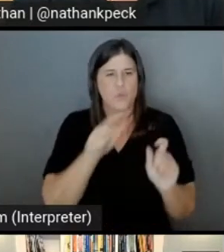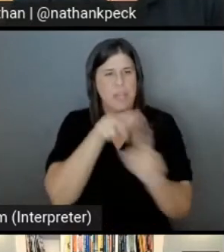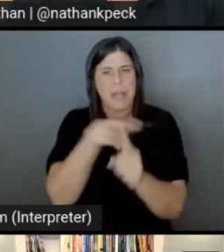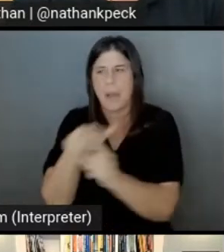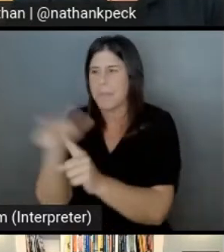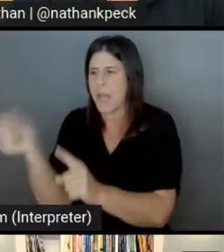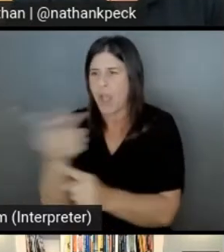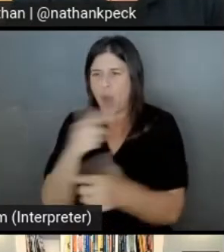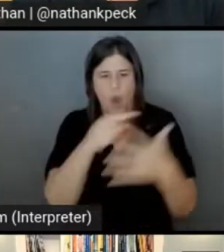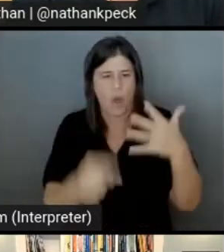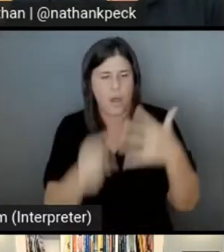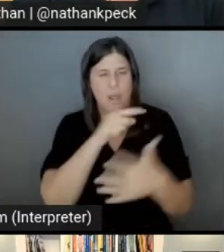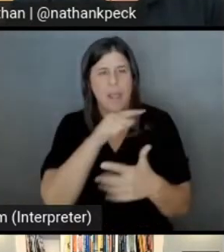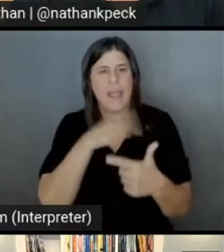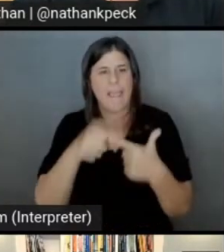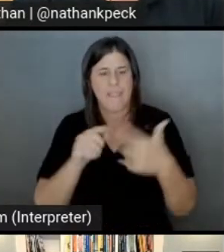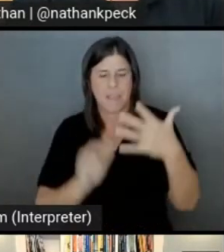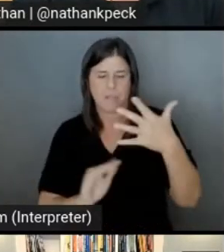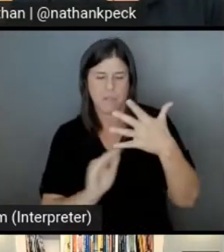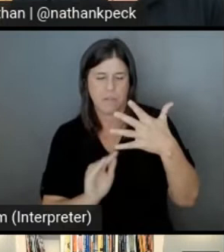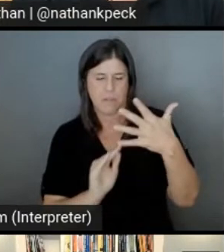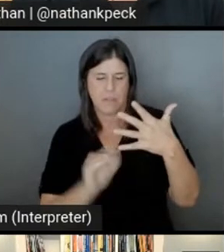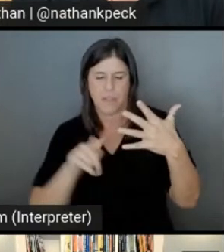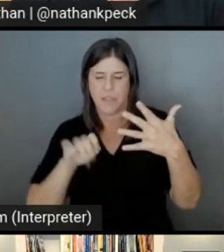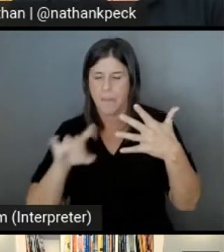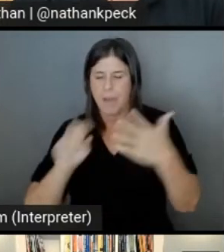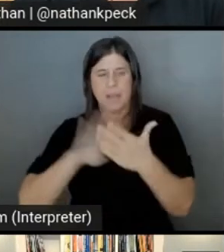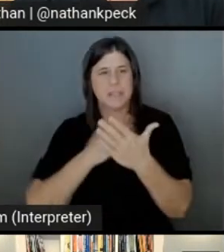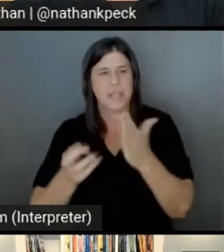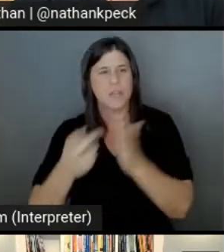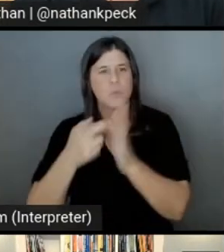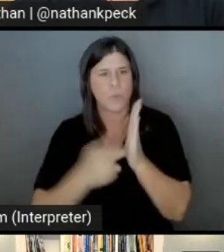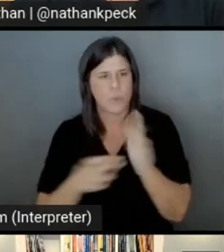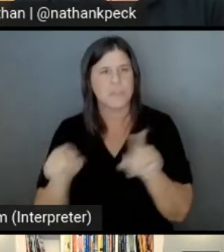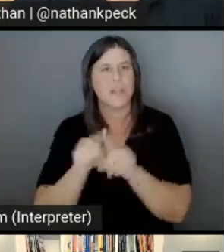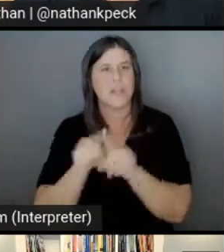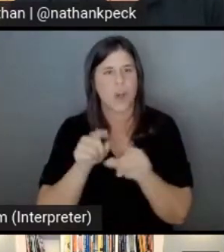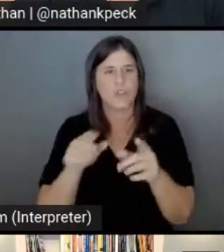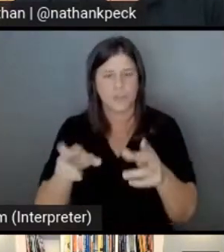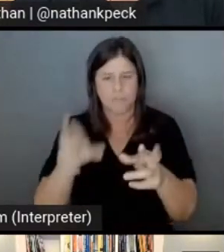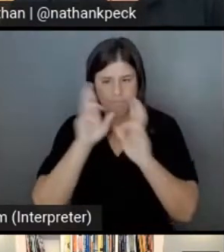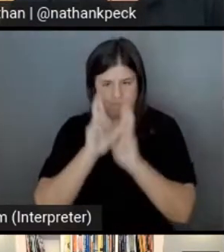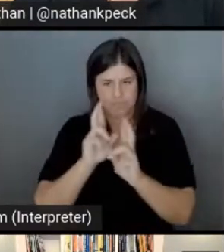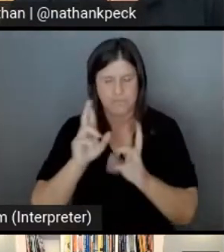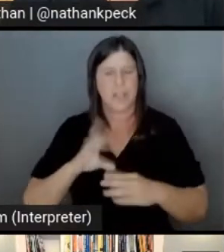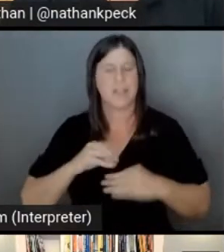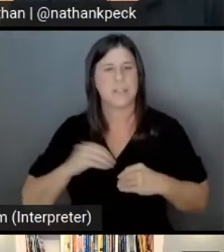at the very bottom layer is these pods scheduling rules that are also respected. And so you can configure really flexible